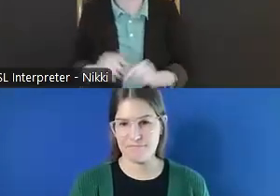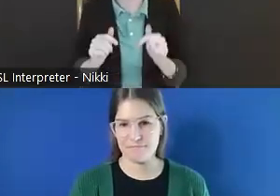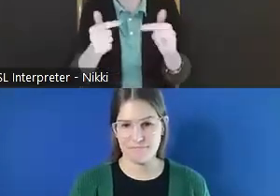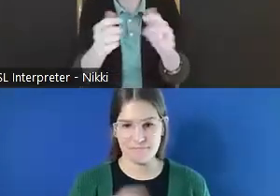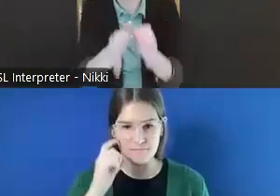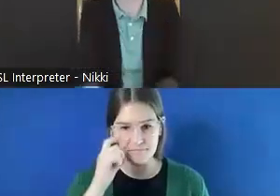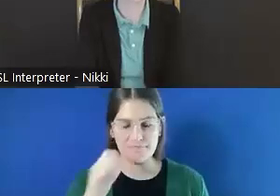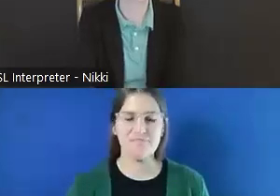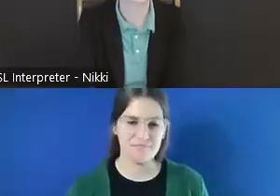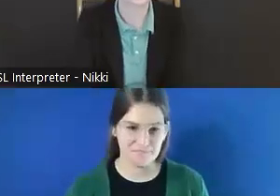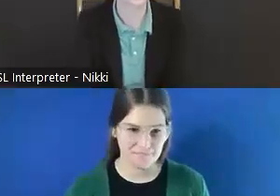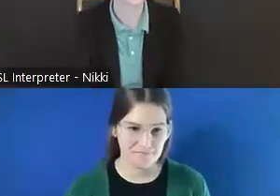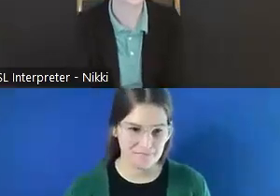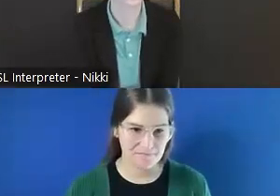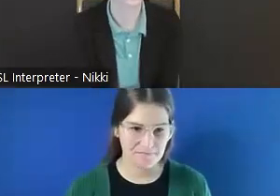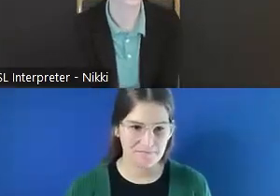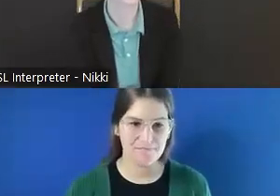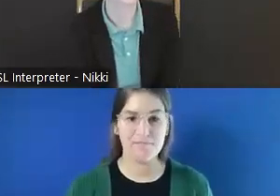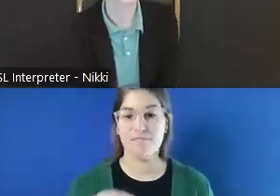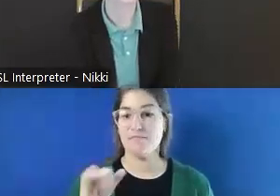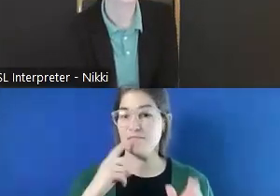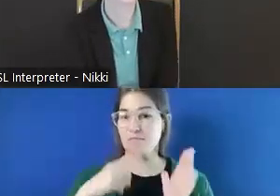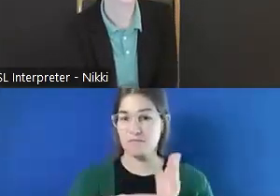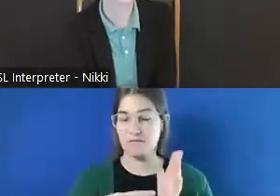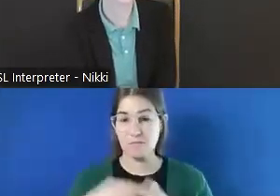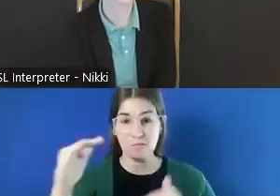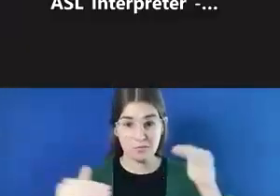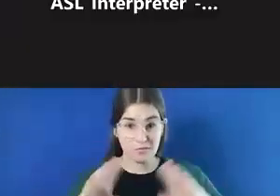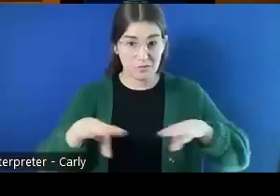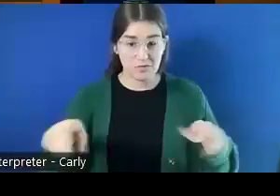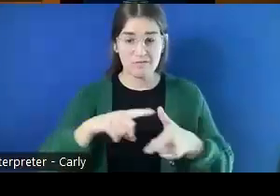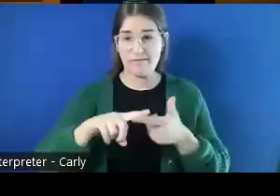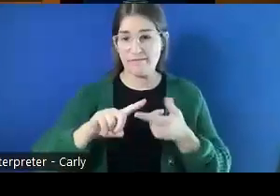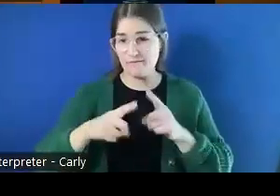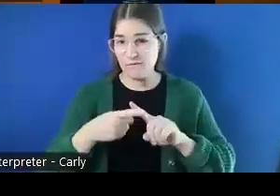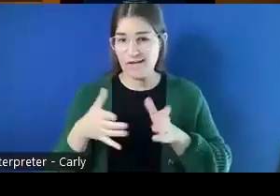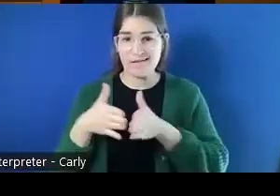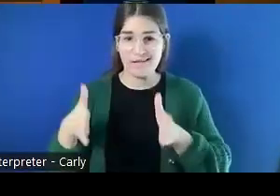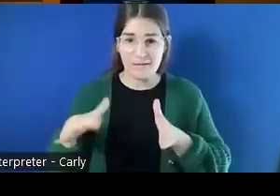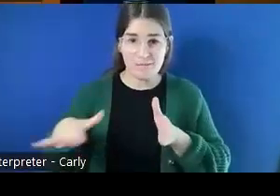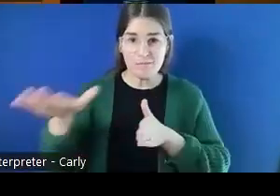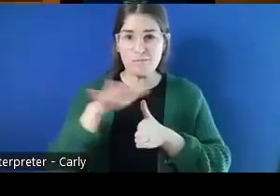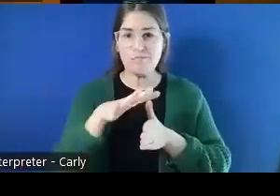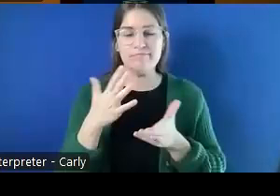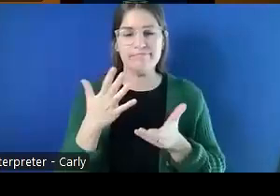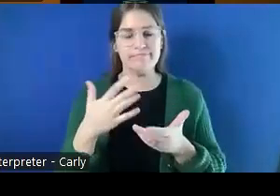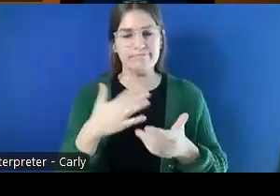or friends uh or neighbors but being able to um take on and and when we're talking with people